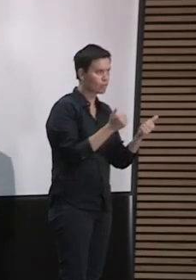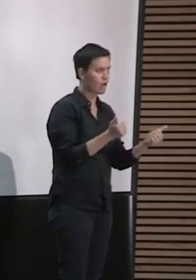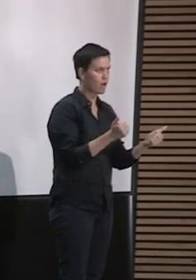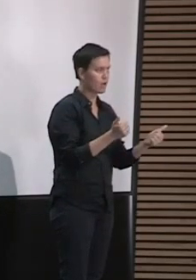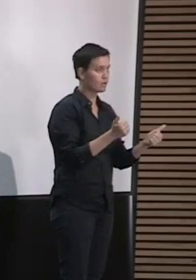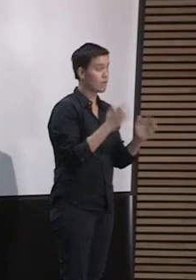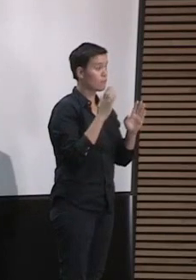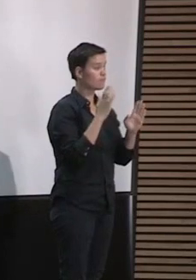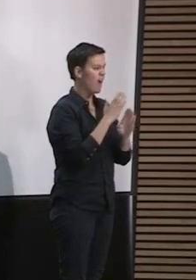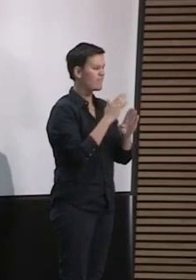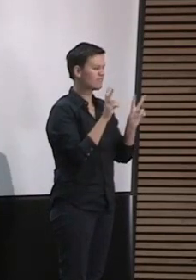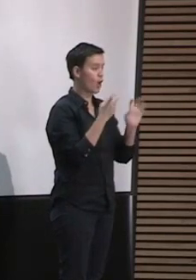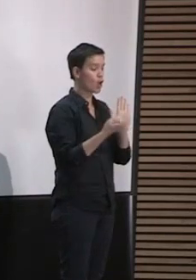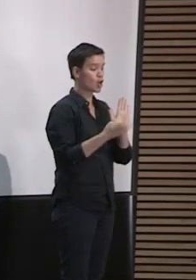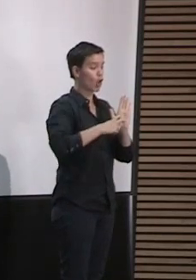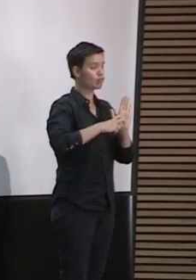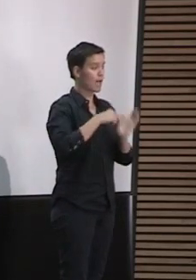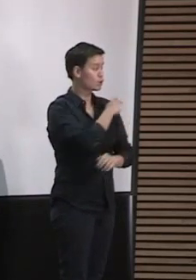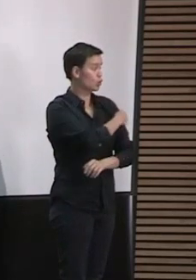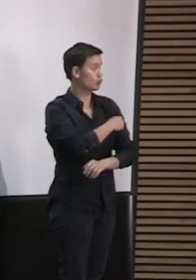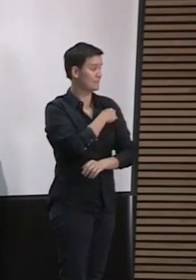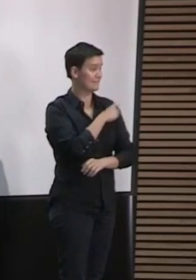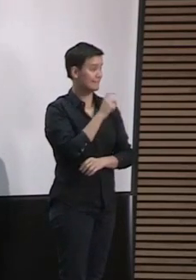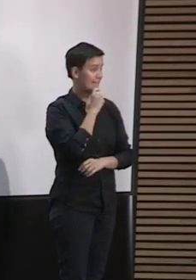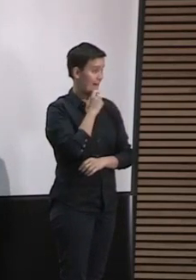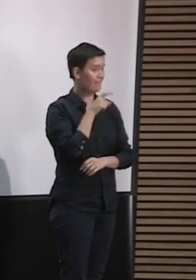We're trying now, as you can